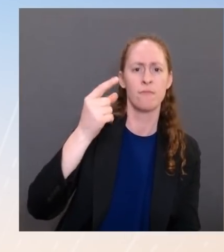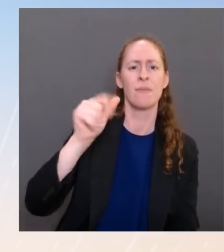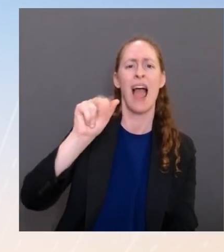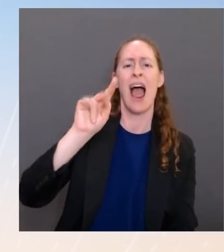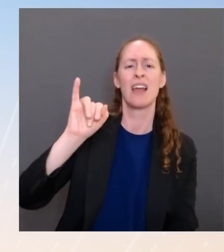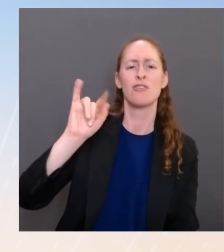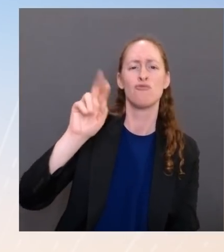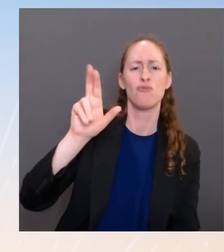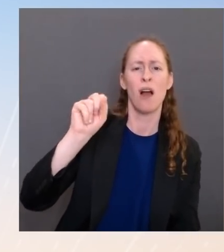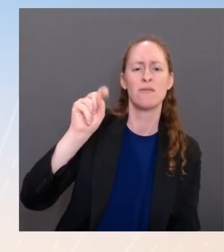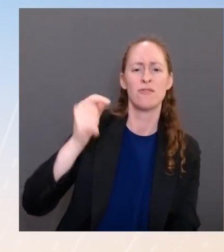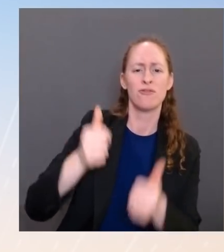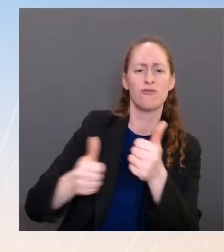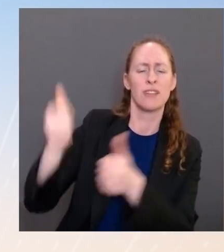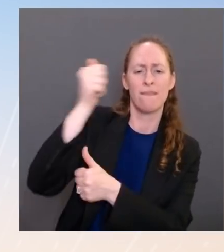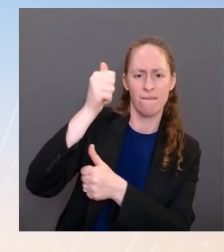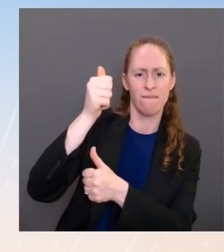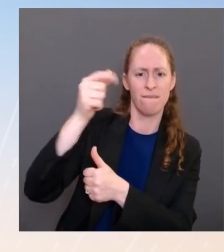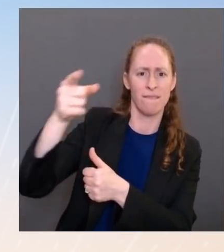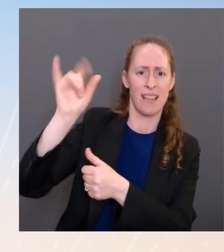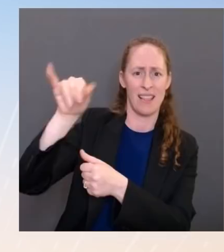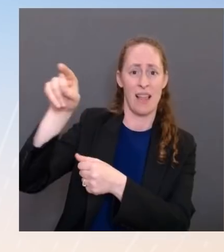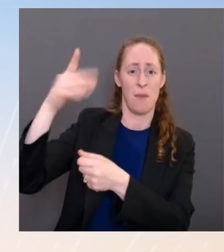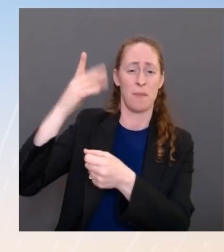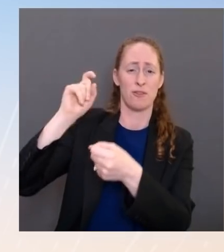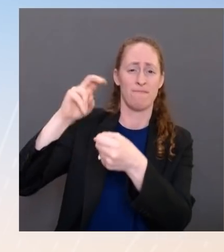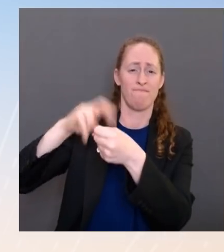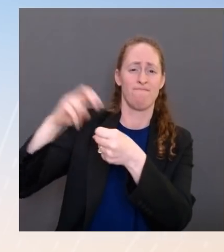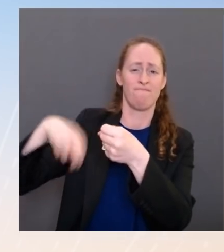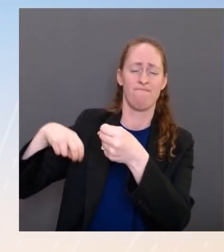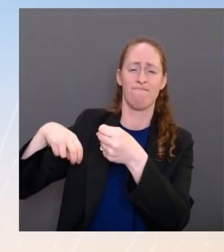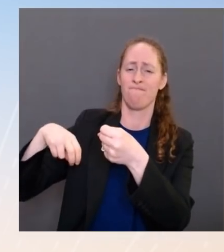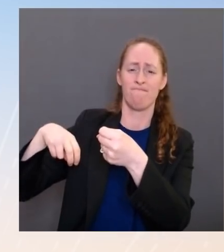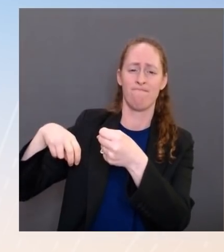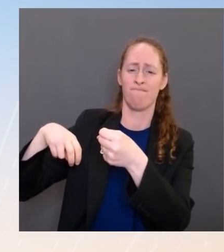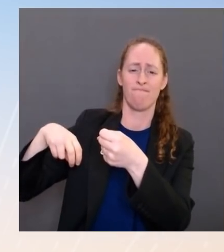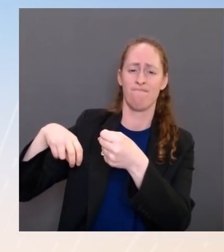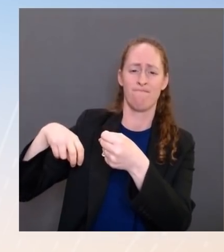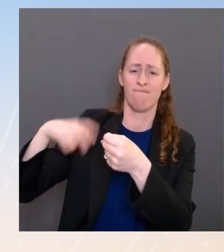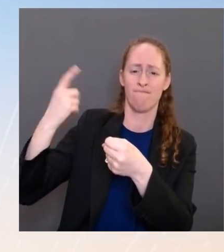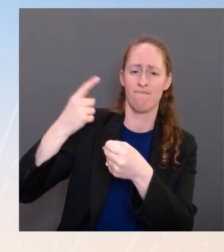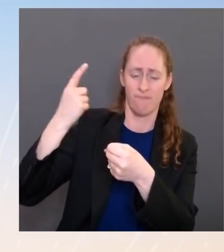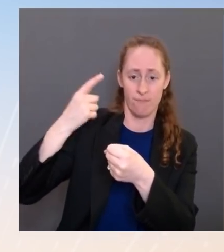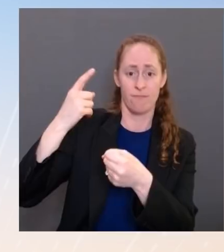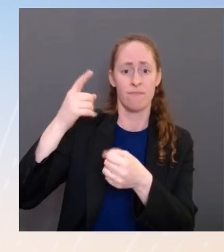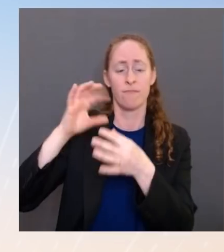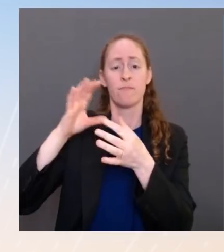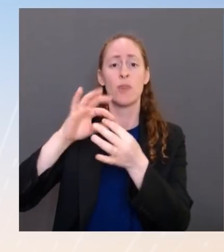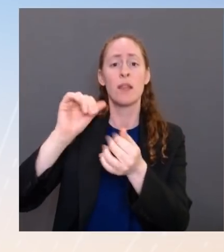or if it's something we'd punt to the Department of Justice. Go ahead. The Press: With the COVID funding now separated from the Ukraine funding,